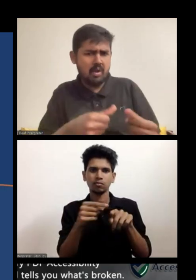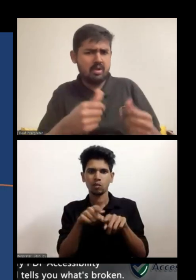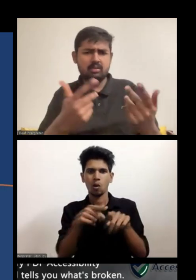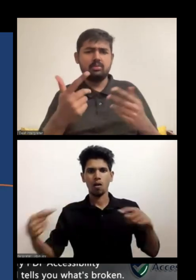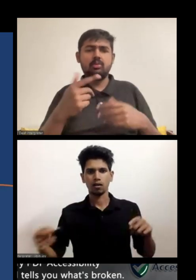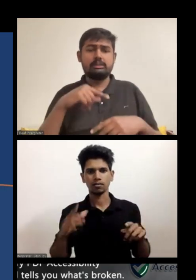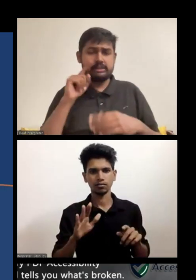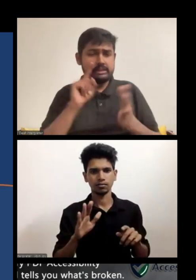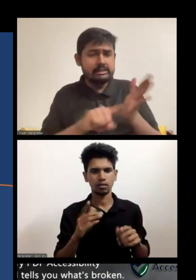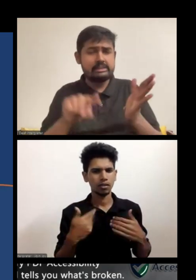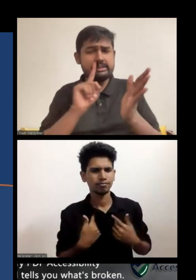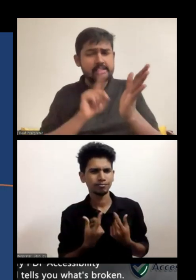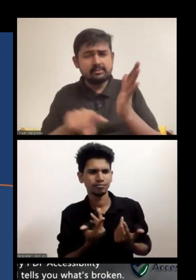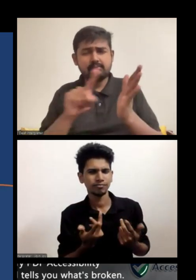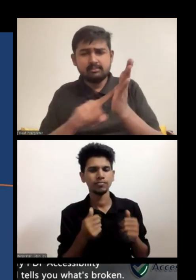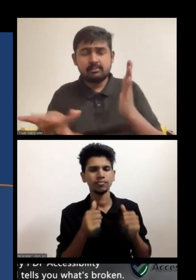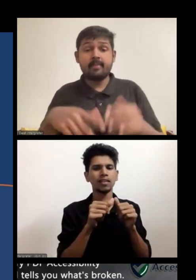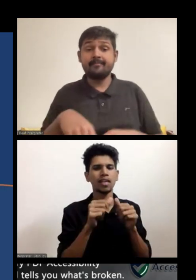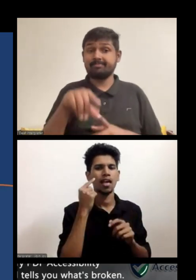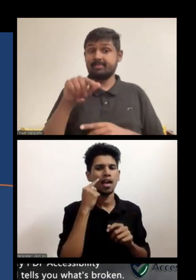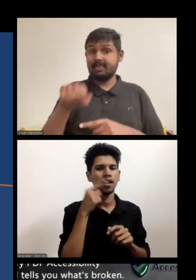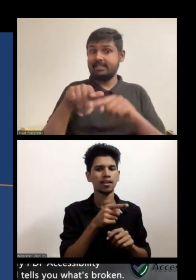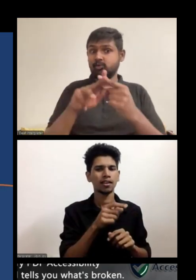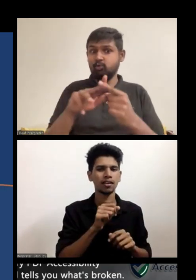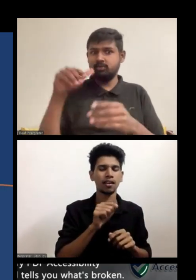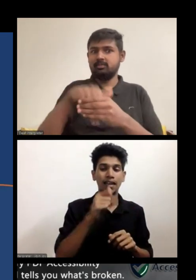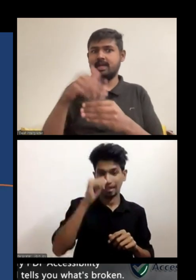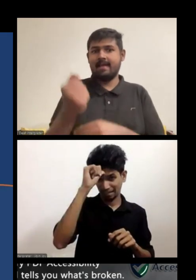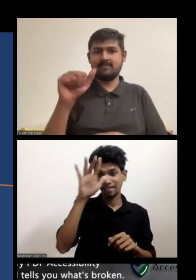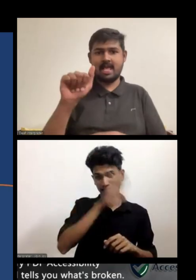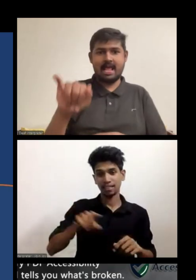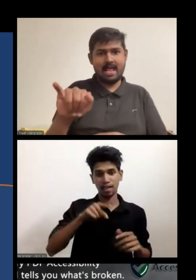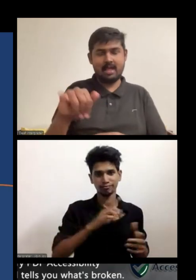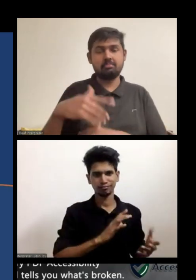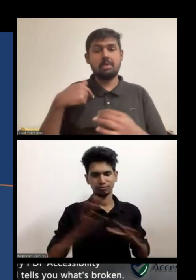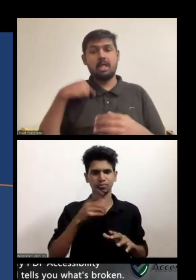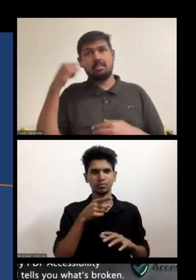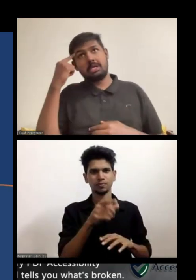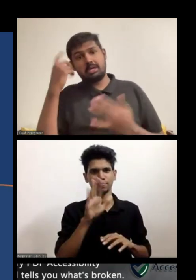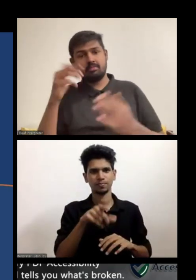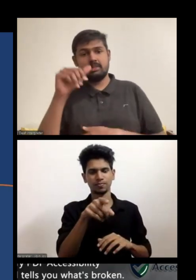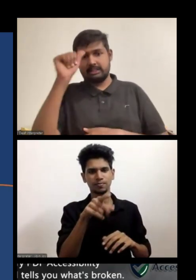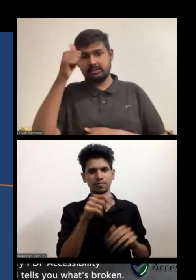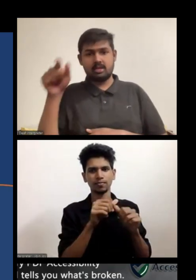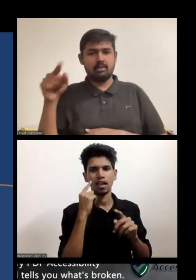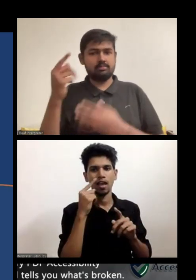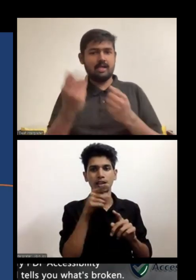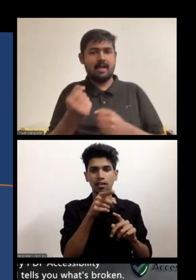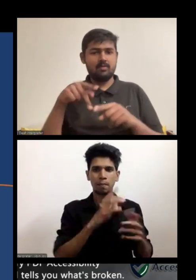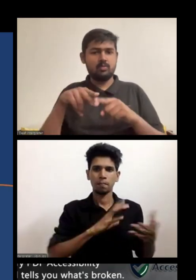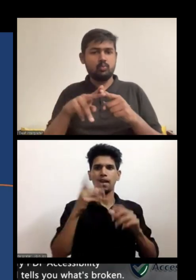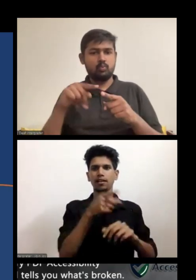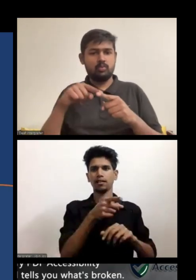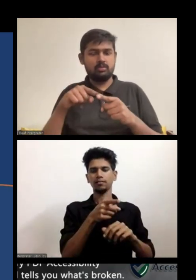And it is I think India's only tool that just not only identify the issues in the PDF, also provides